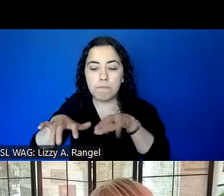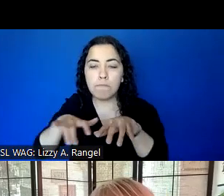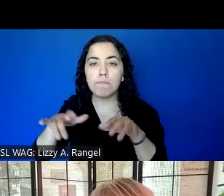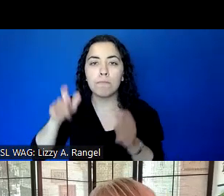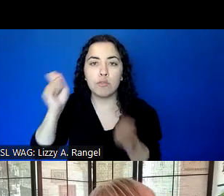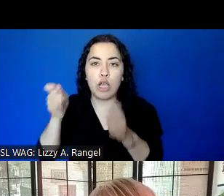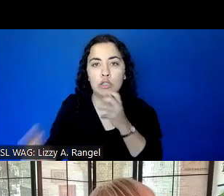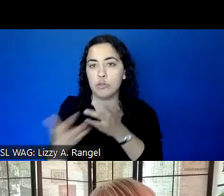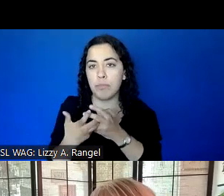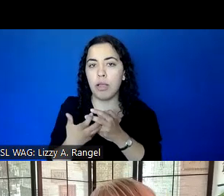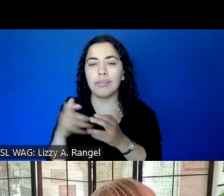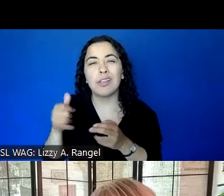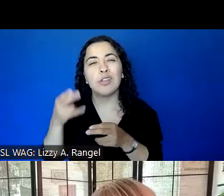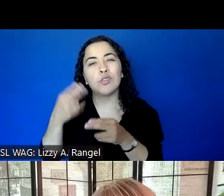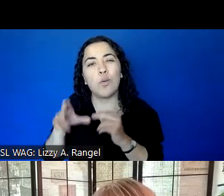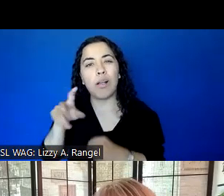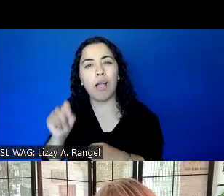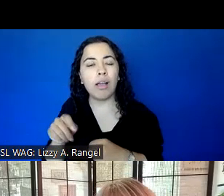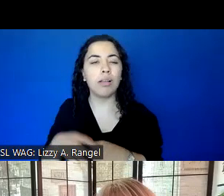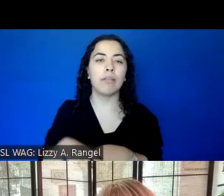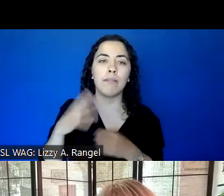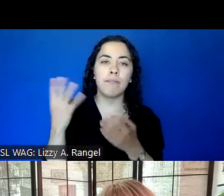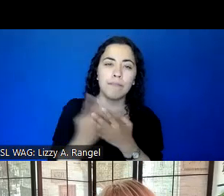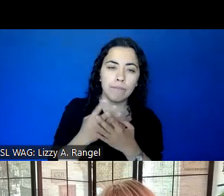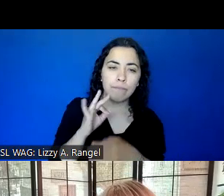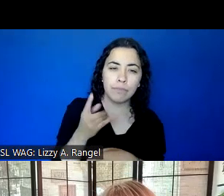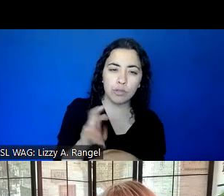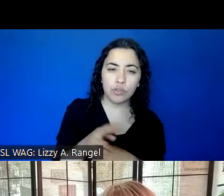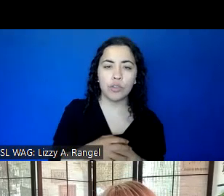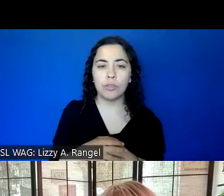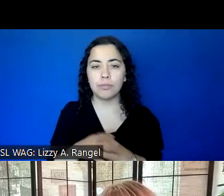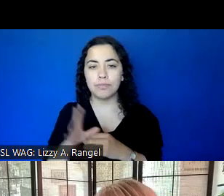movements that helps control the mouse. And it detects blinking to initiate mouse